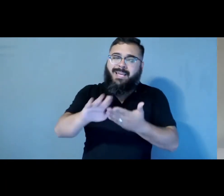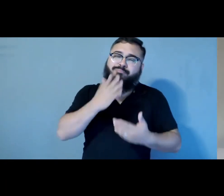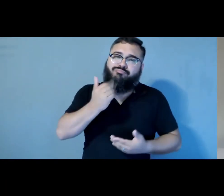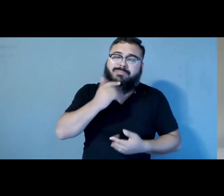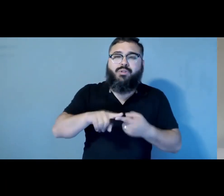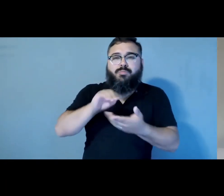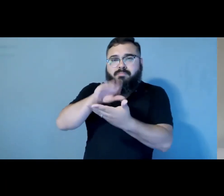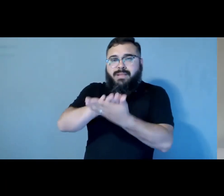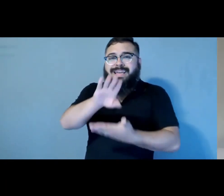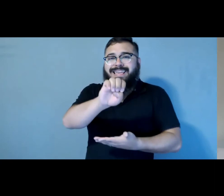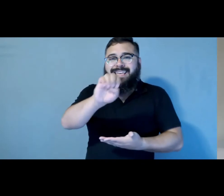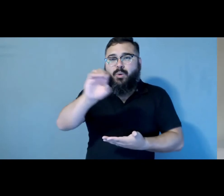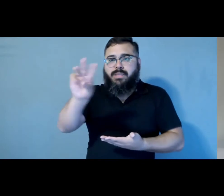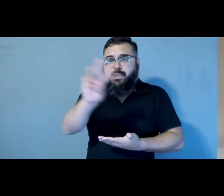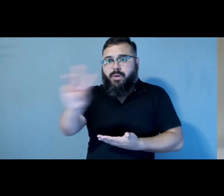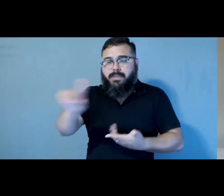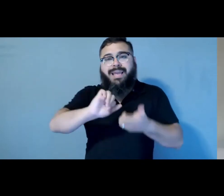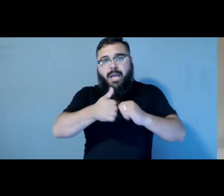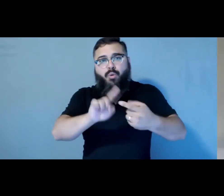an employment discrimination claim under the EEOC.